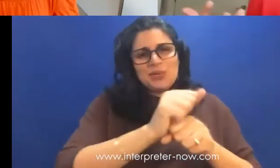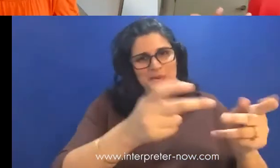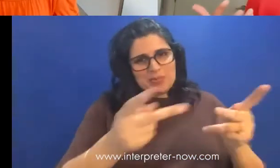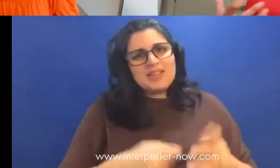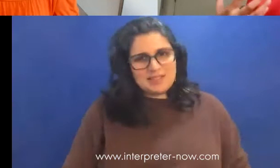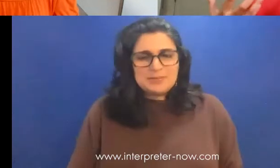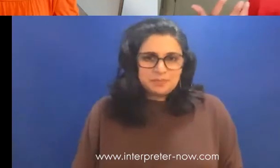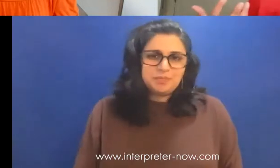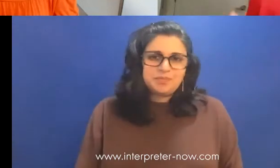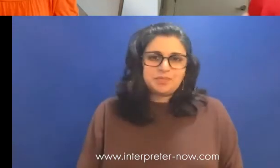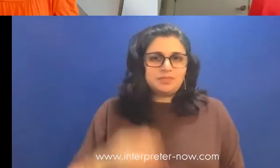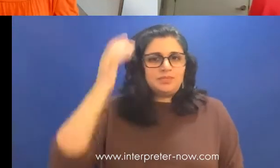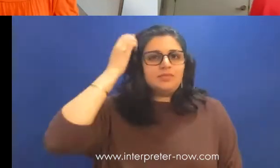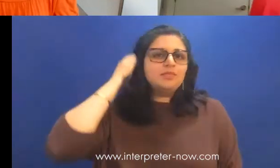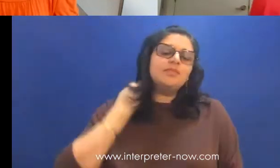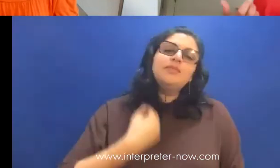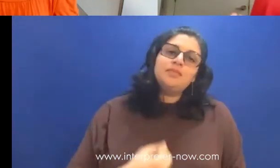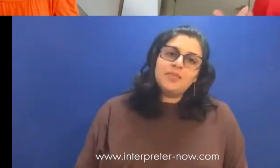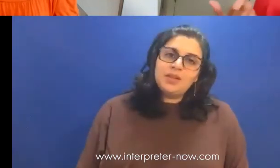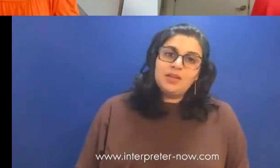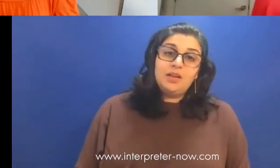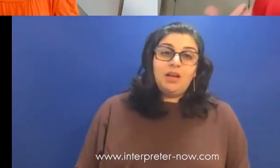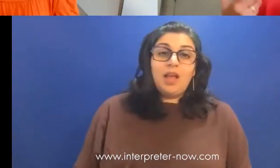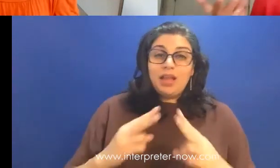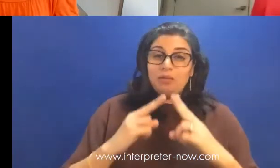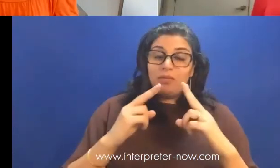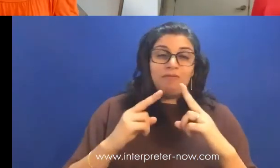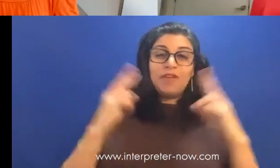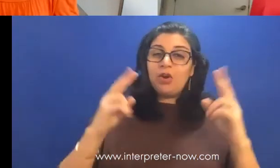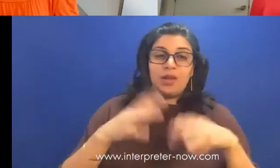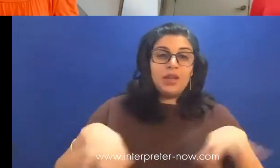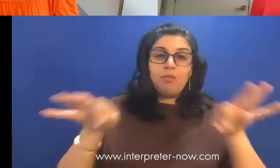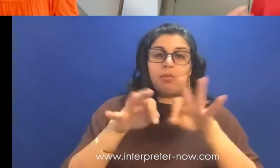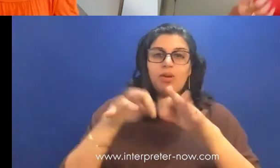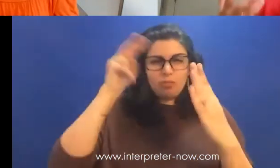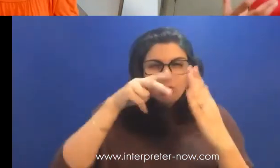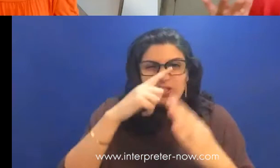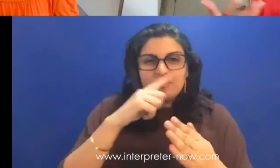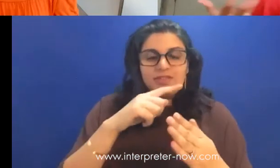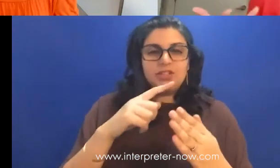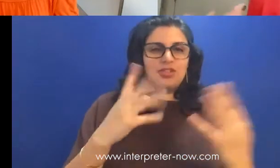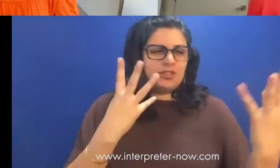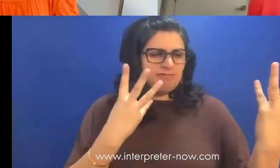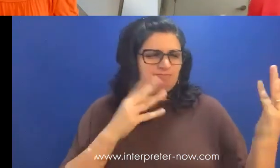One of the very important things I found from reading fiction and developing more empathy,